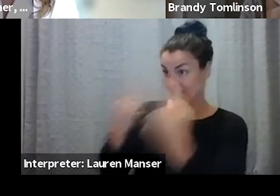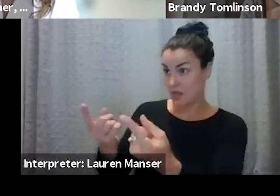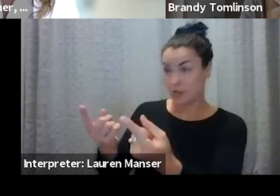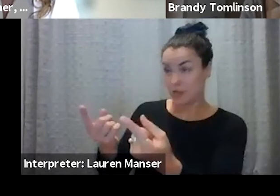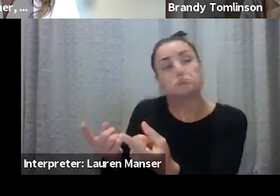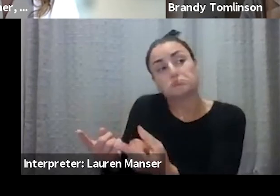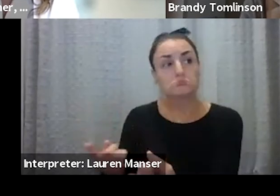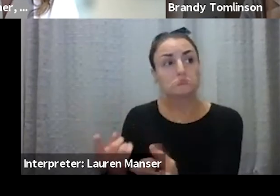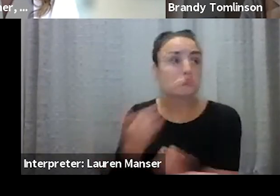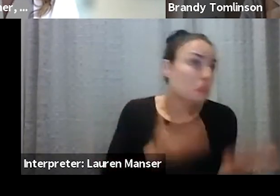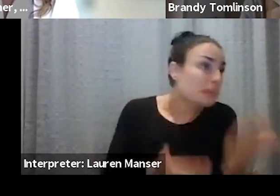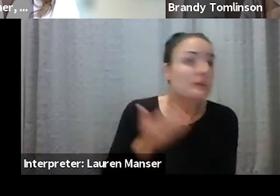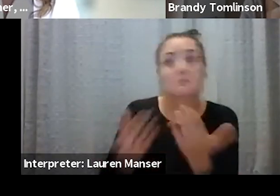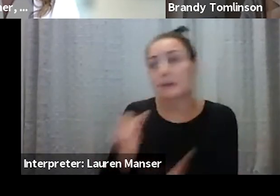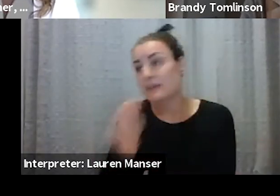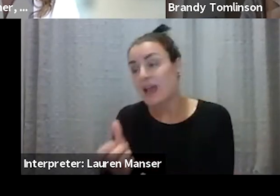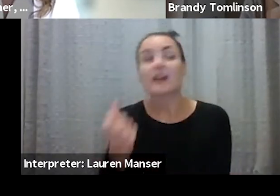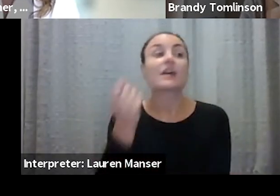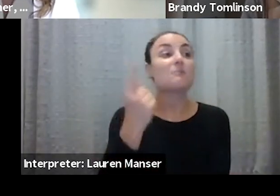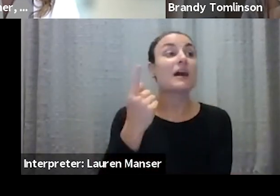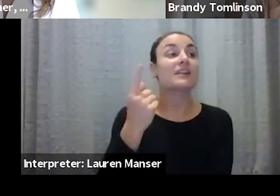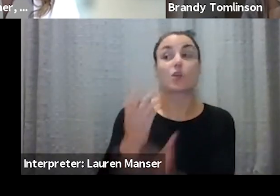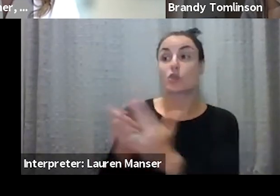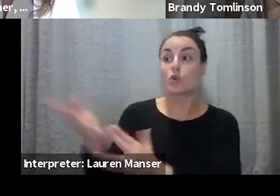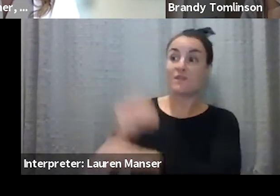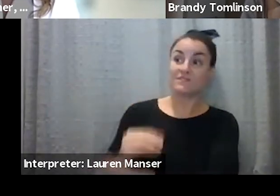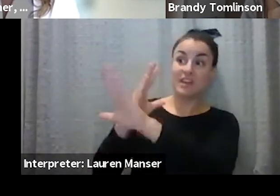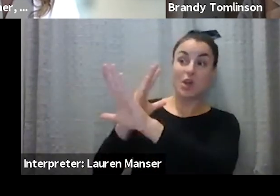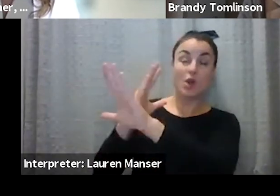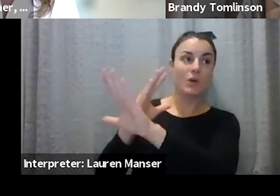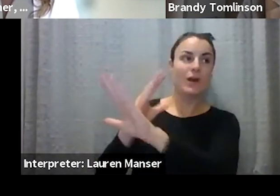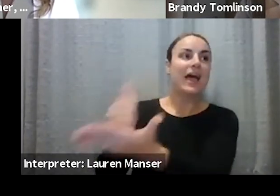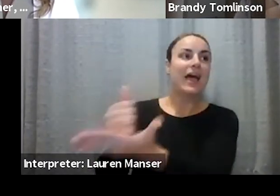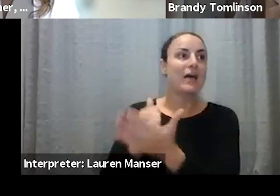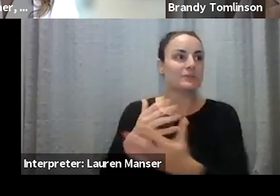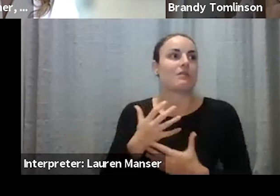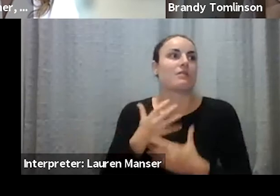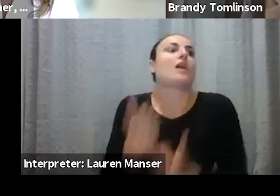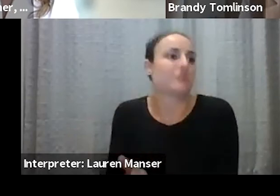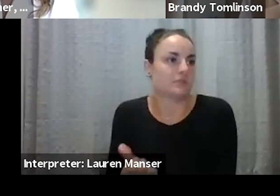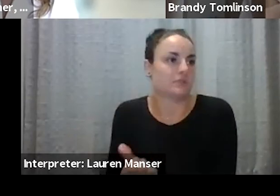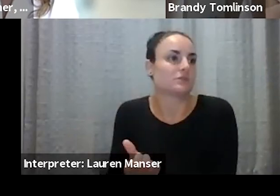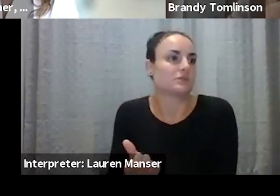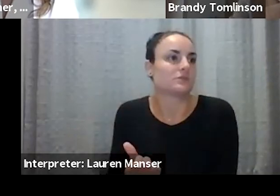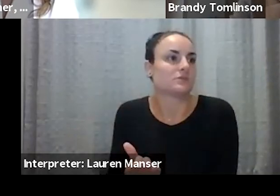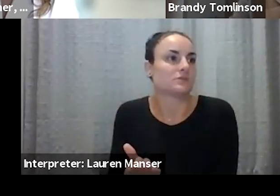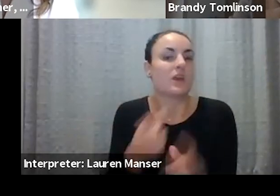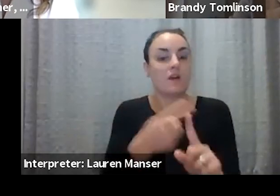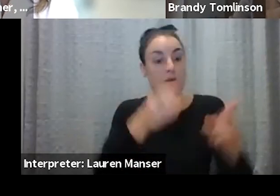might really help build confidence in people who normally wouldn't feel comfortable going into a first interview